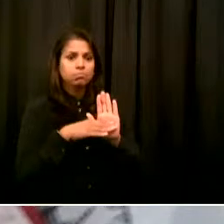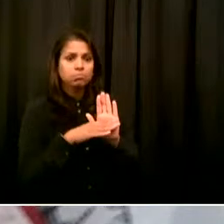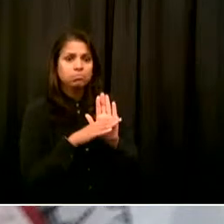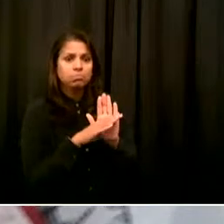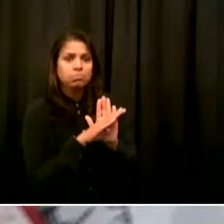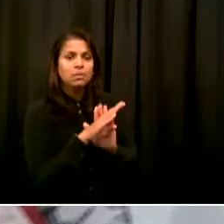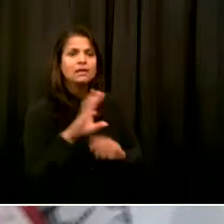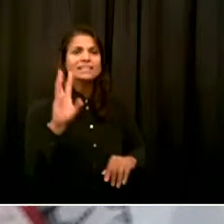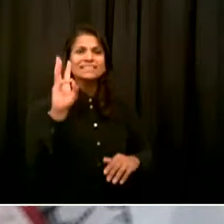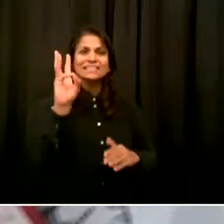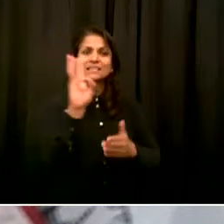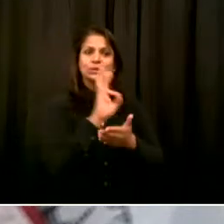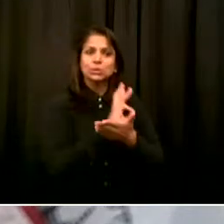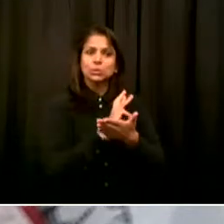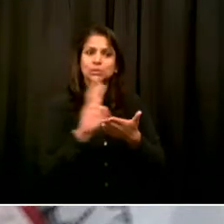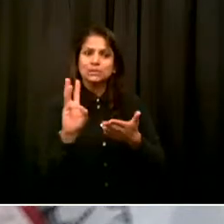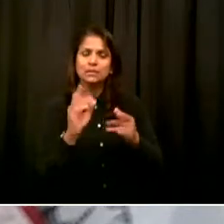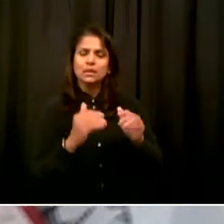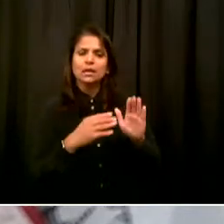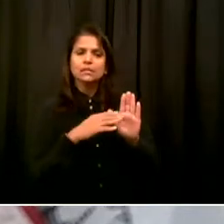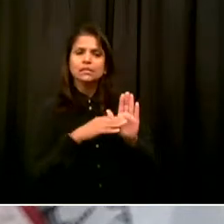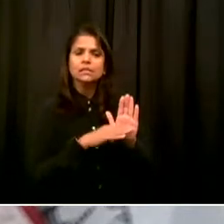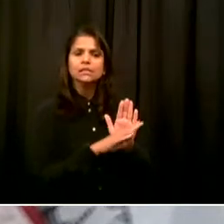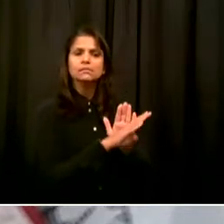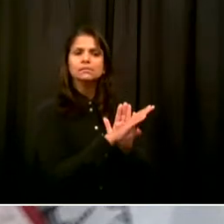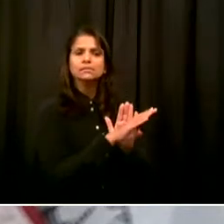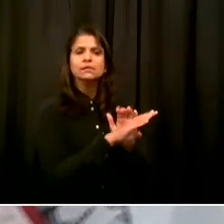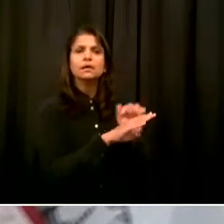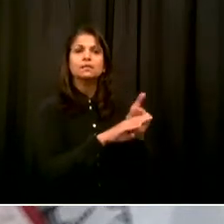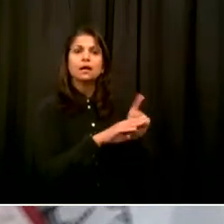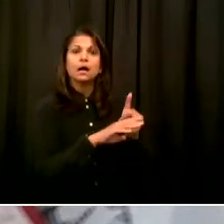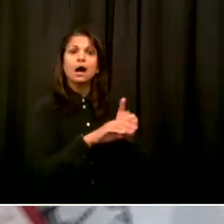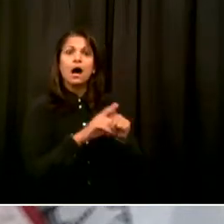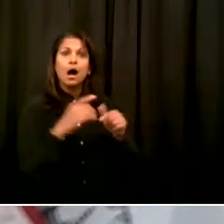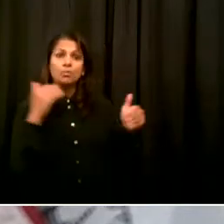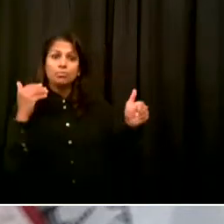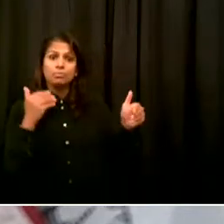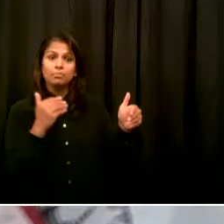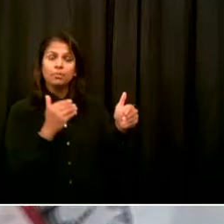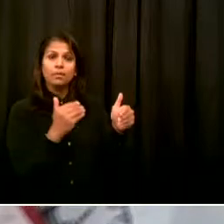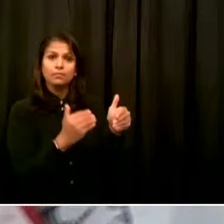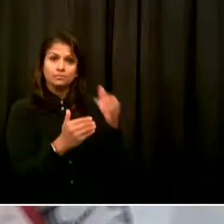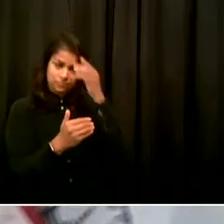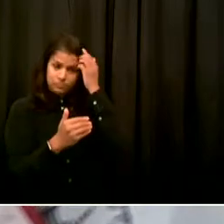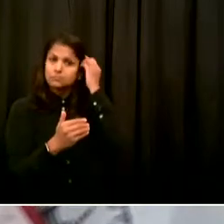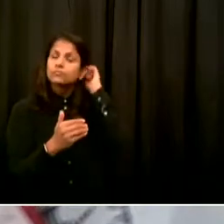TERMS OF OUR HEALTHCARE SITUAAOTIN N AND LOW LEVELS OF CORONAVIRUS INFECTION. E WSTSTTEARD D TO O SEE CHALLEN